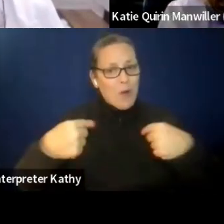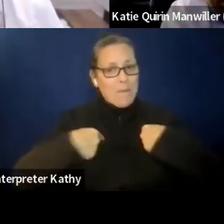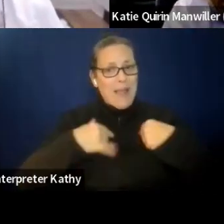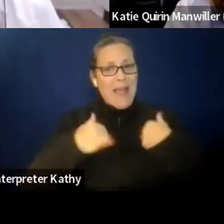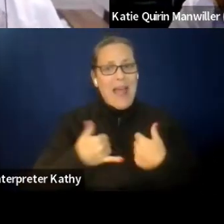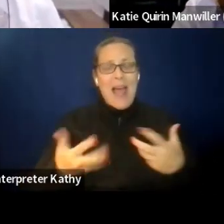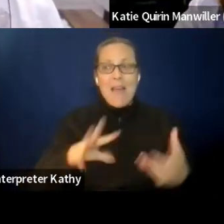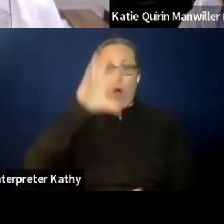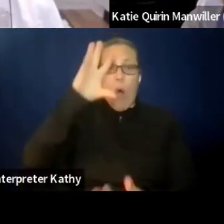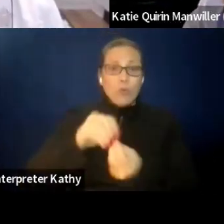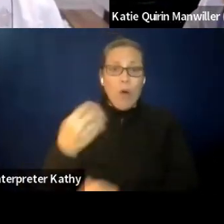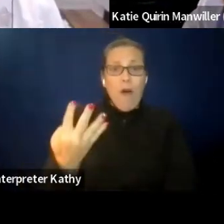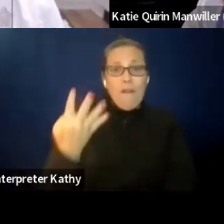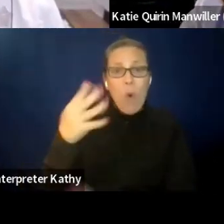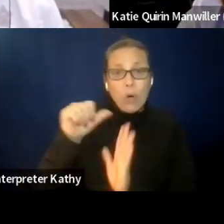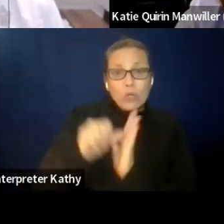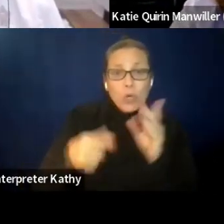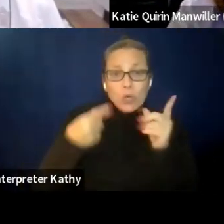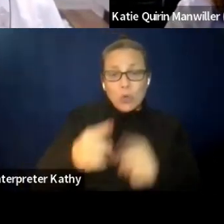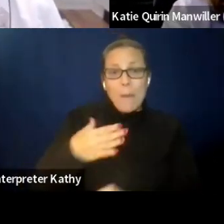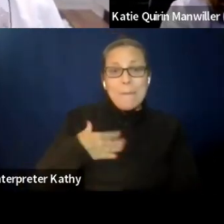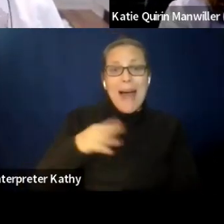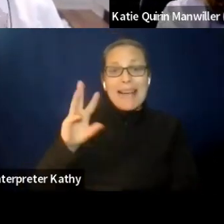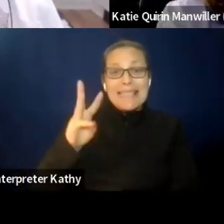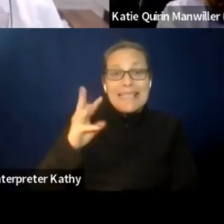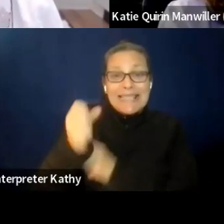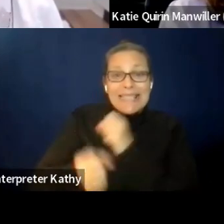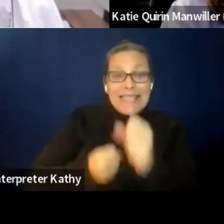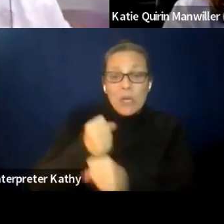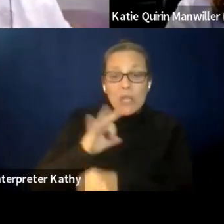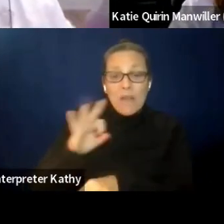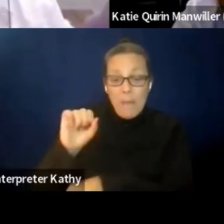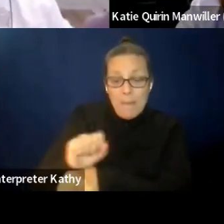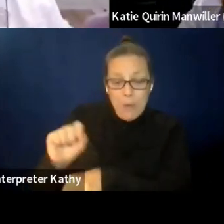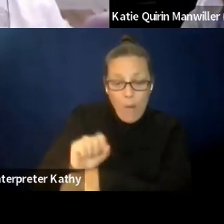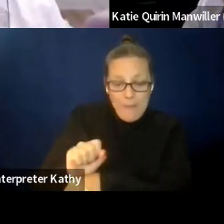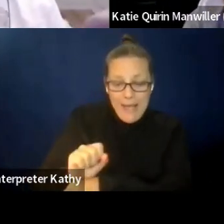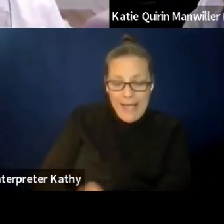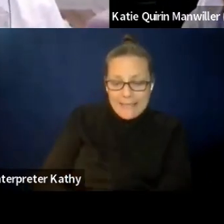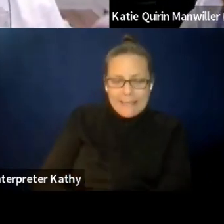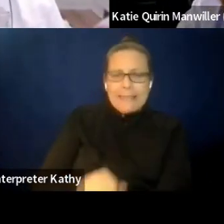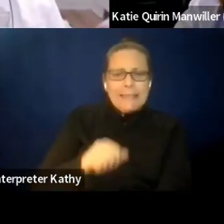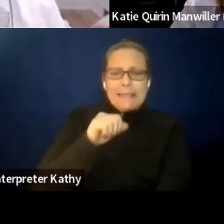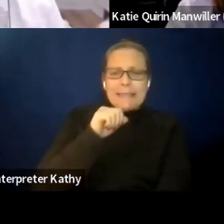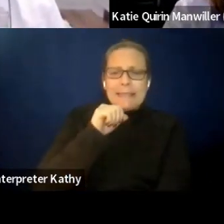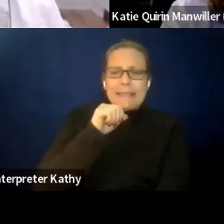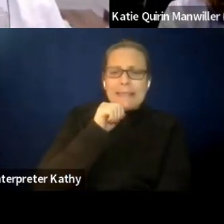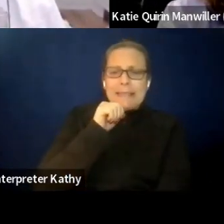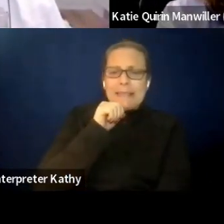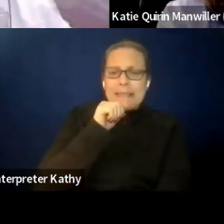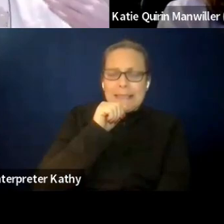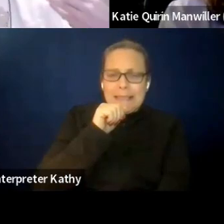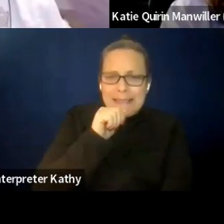encouraging, but as someone who has had a total of four surgeries during my six